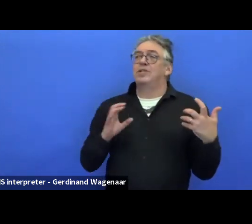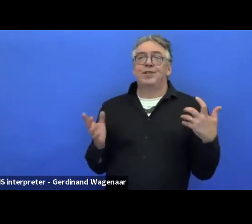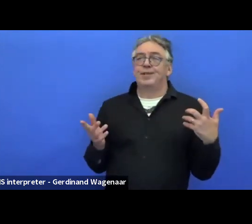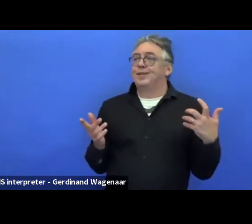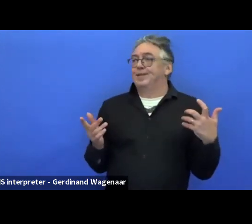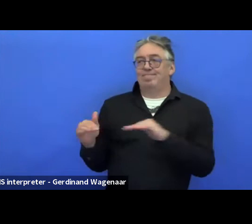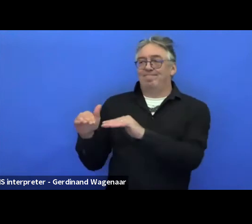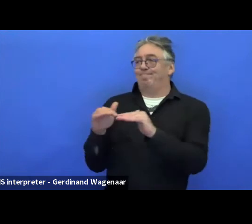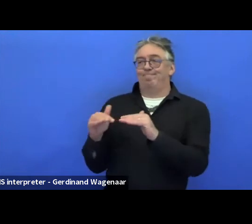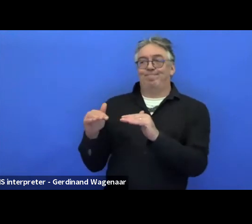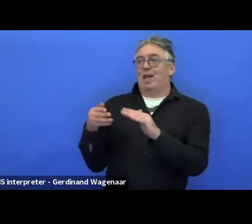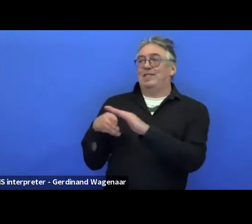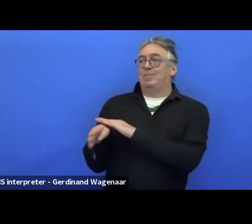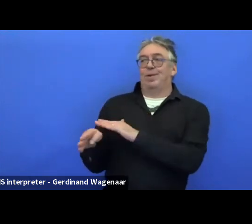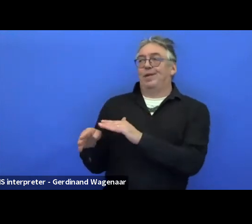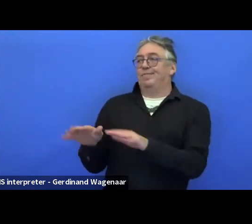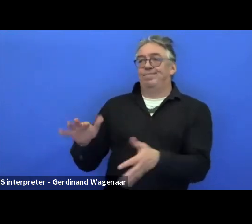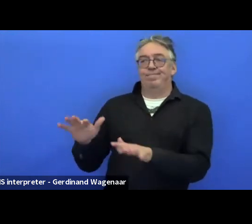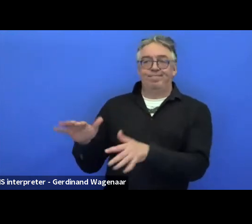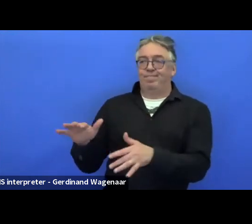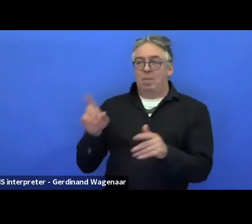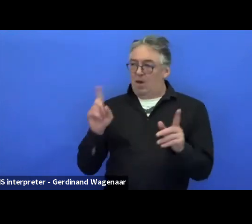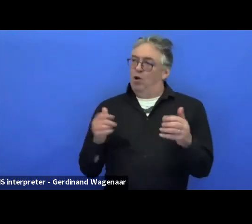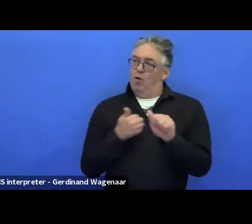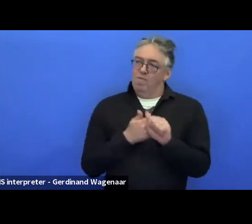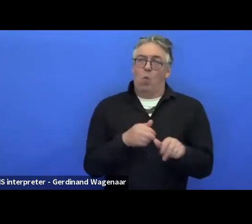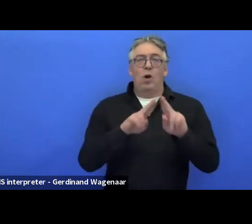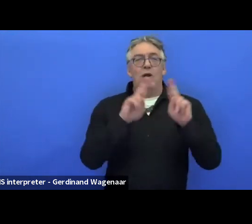It also advised the Commission to adopt a plan on web accessibility